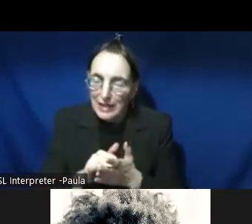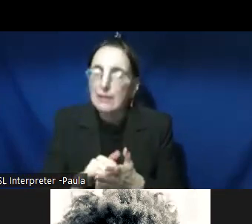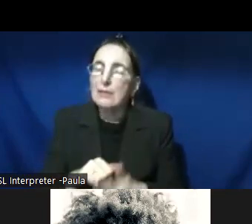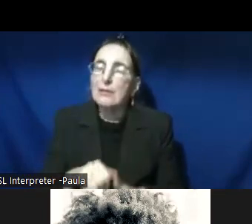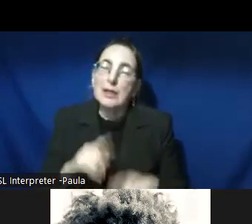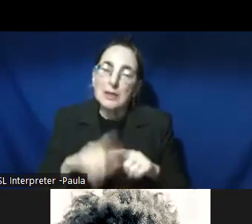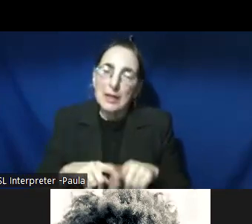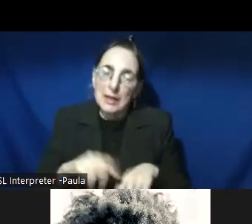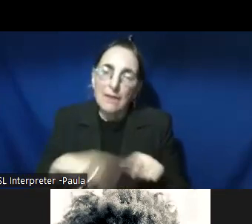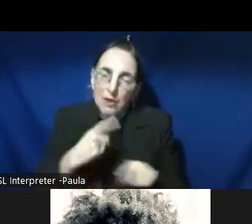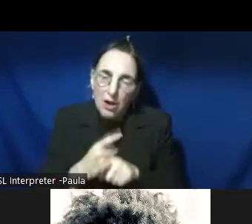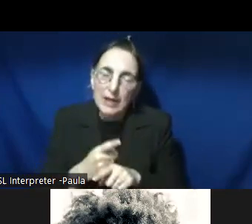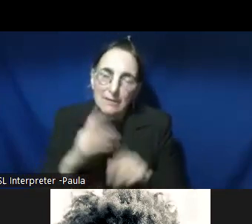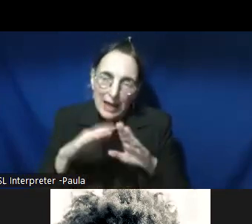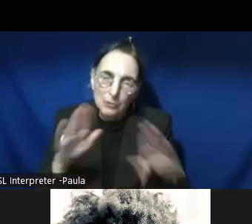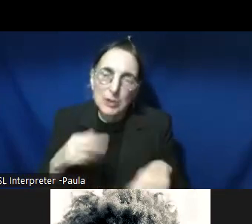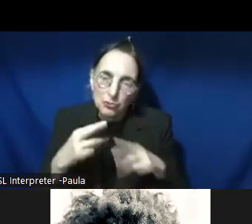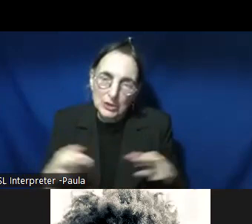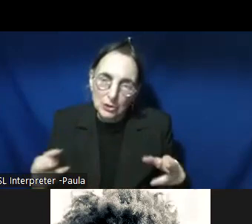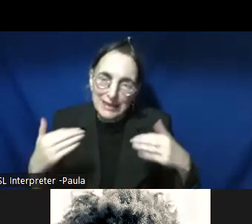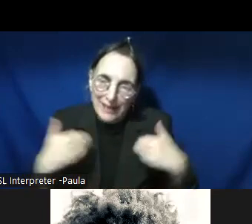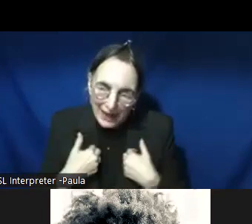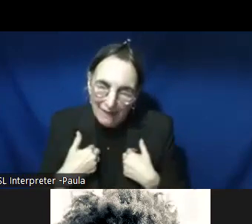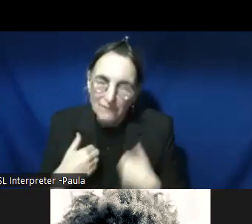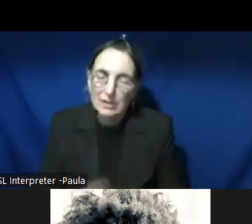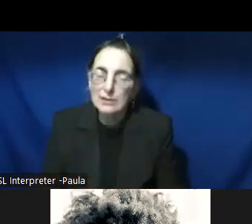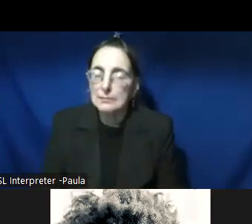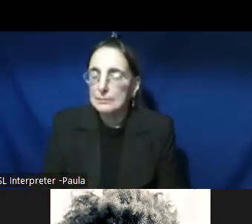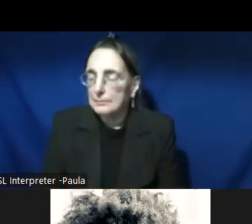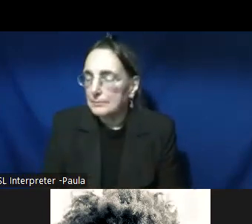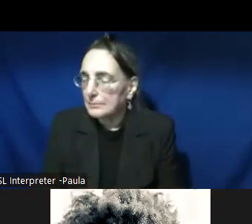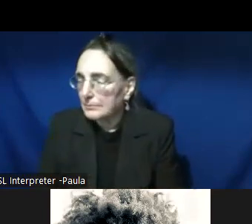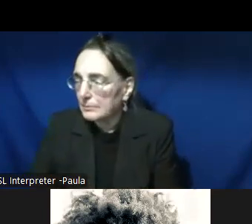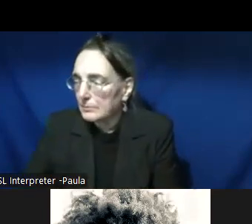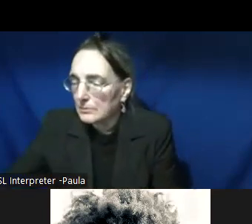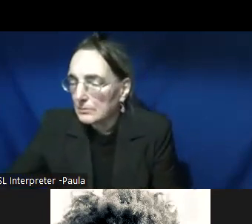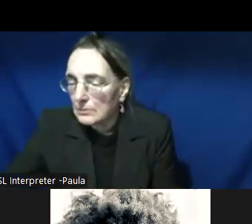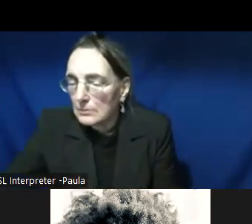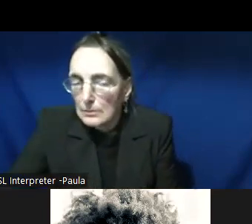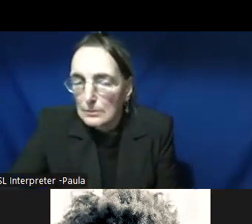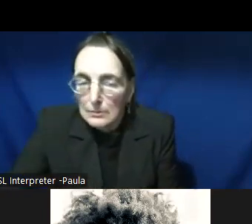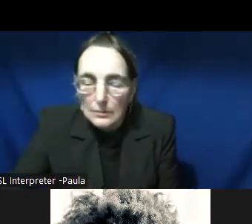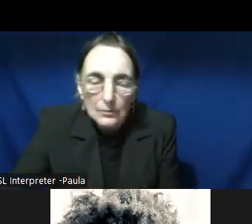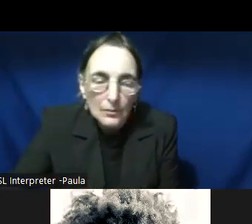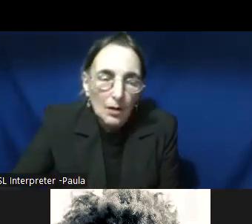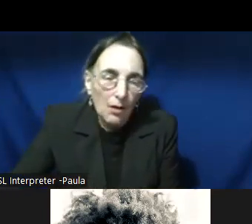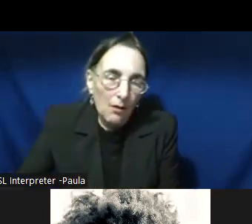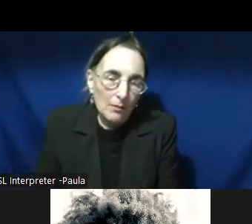and the way they are designing their Medicaid funded services.